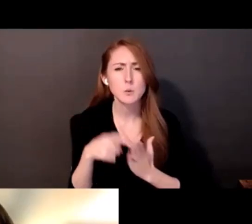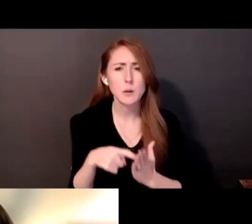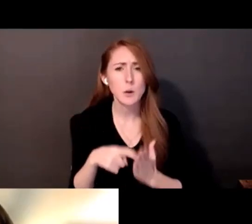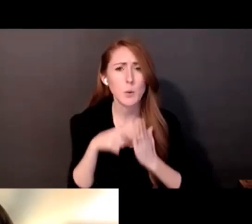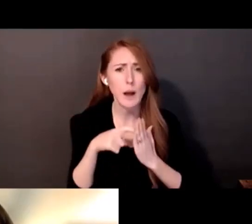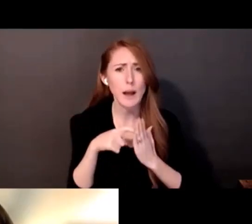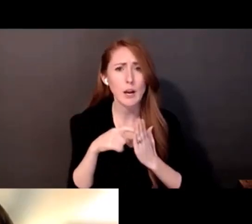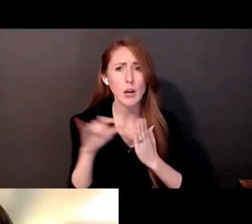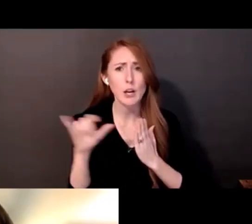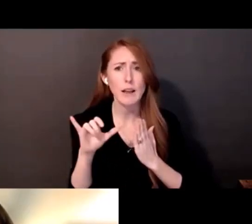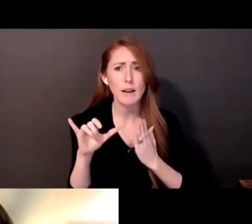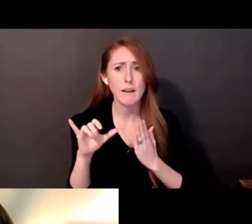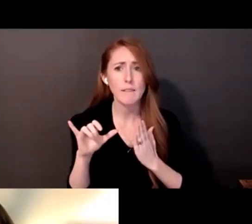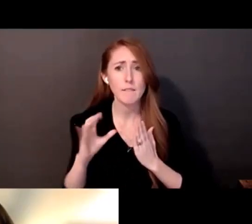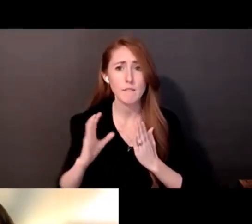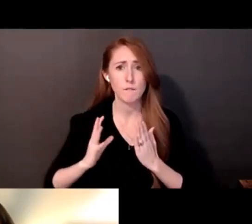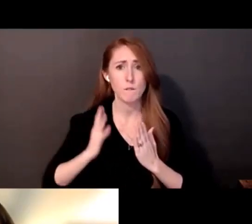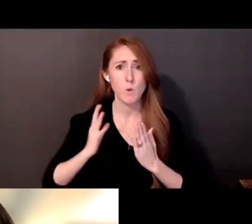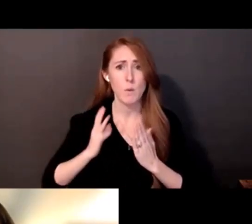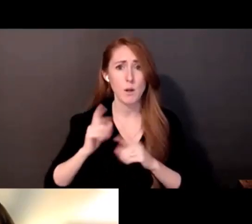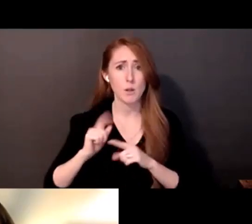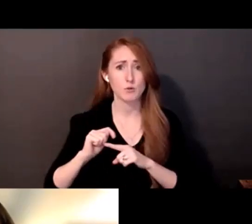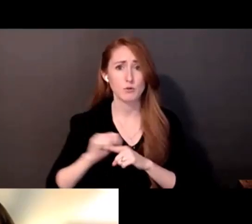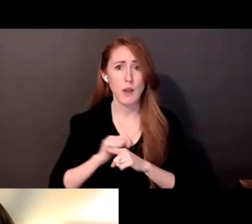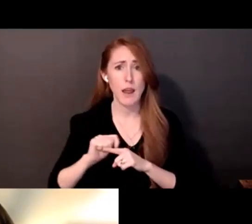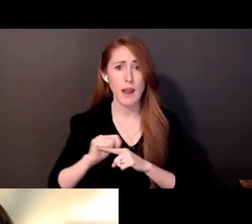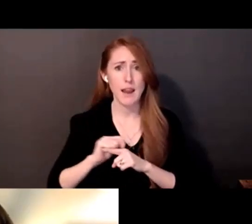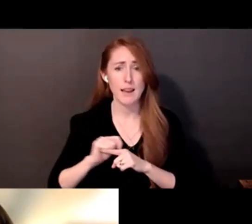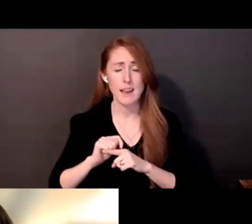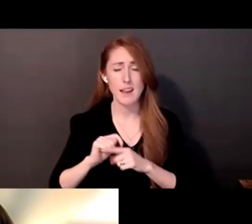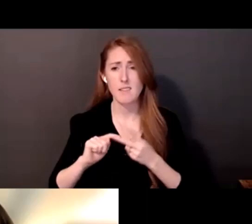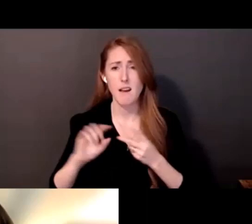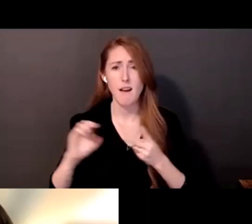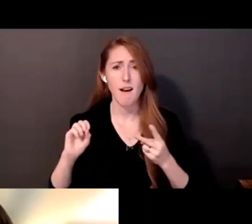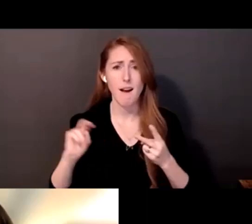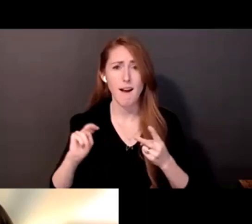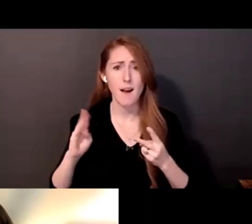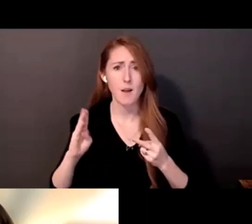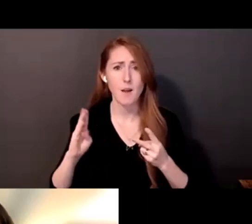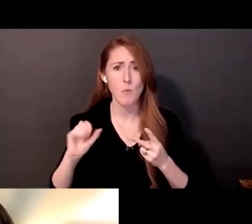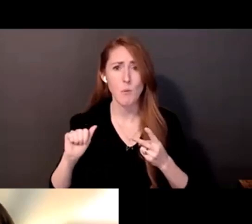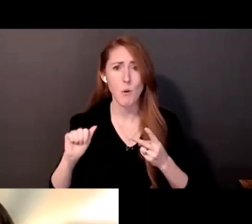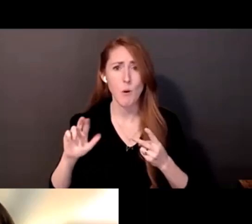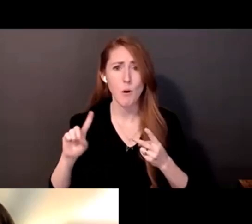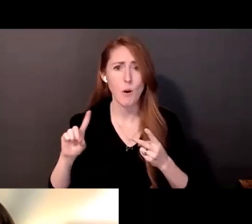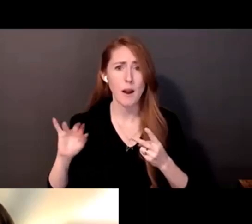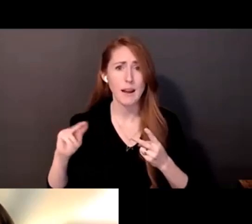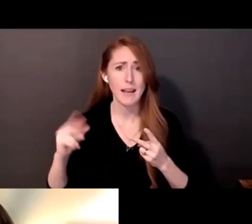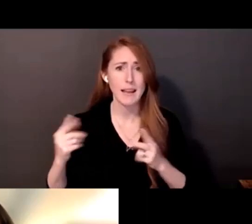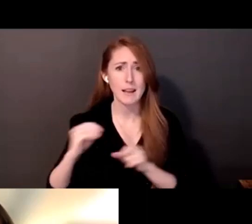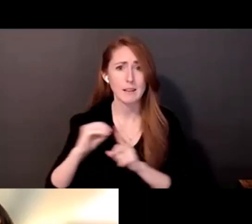to people who might be less familiar with research in order to enable particularly people with lived experience,